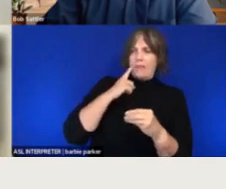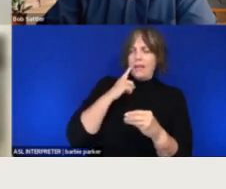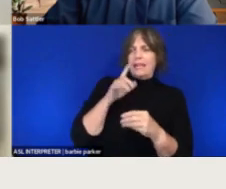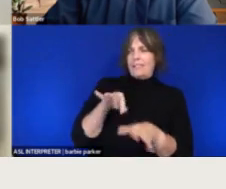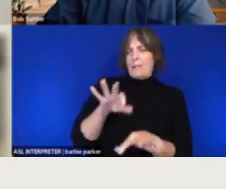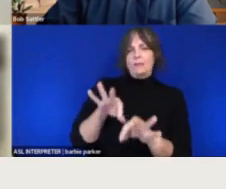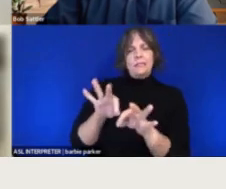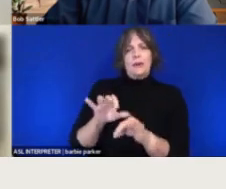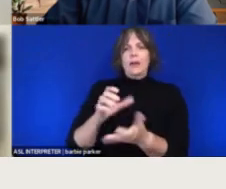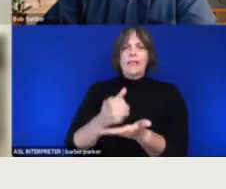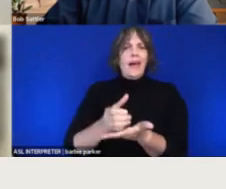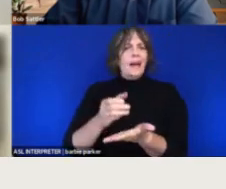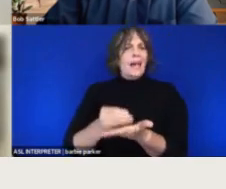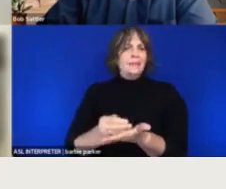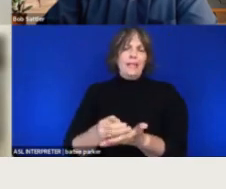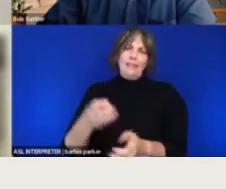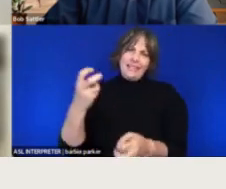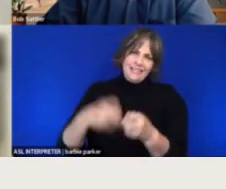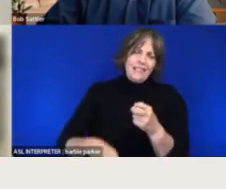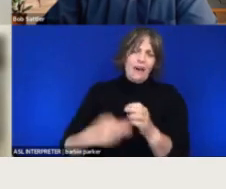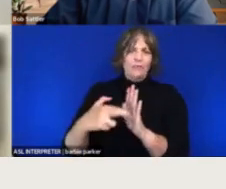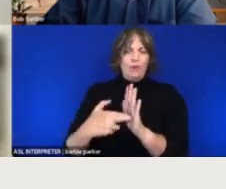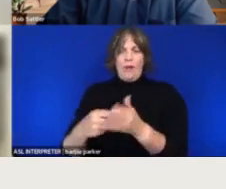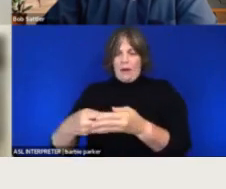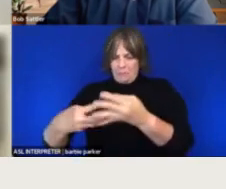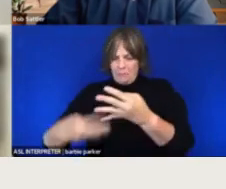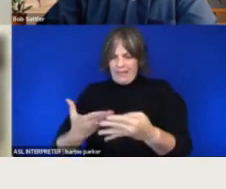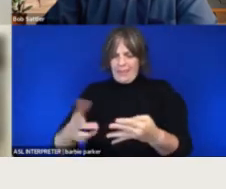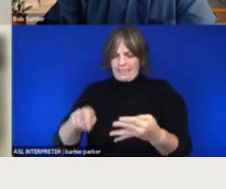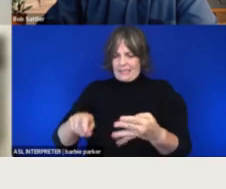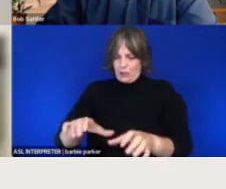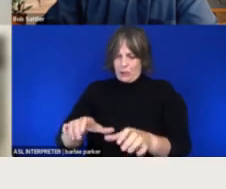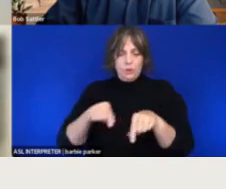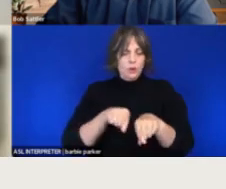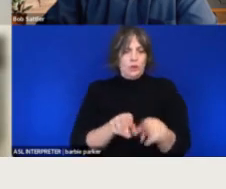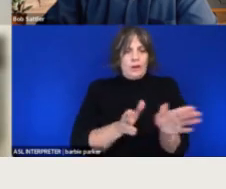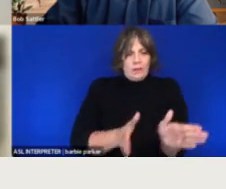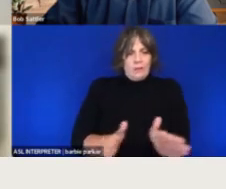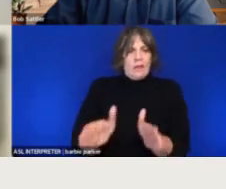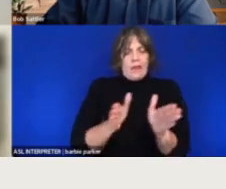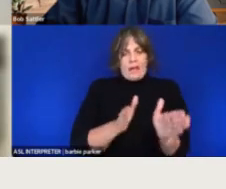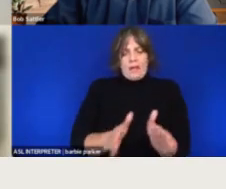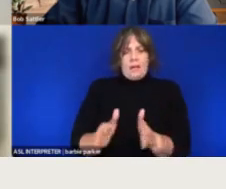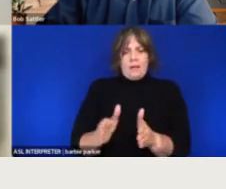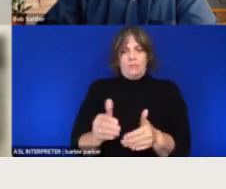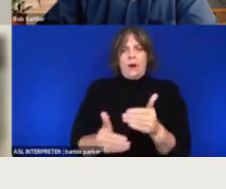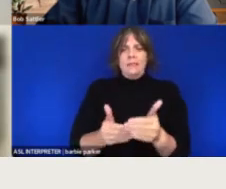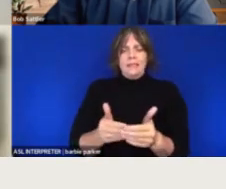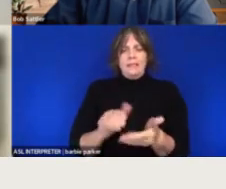The lots of things that they need to be doing in the planning process has become a task rather